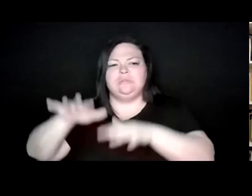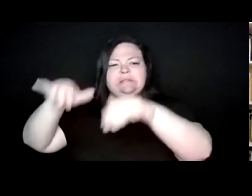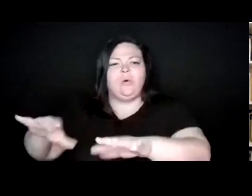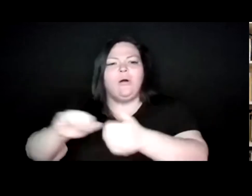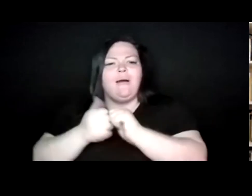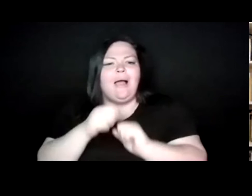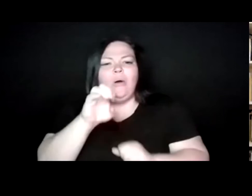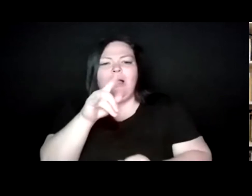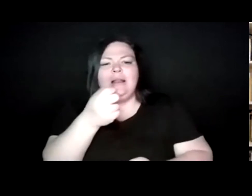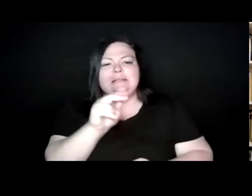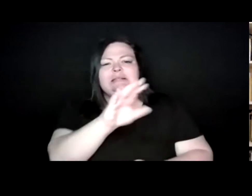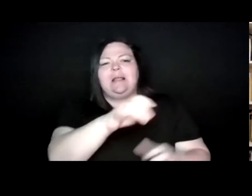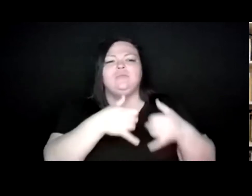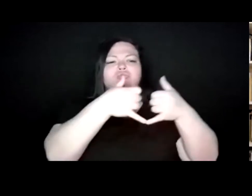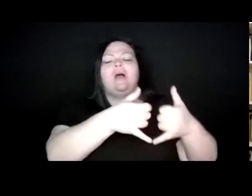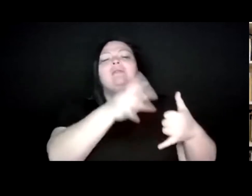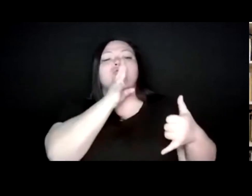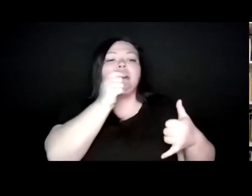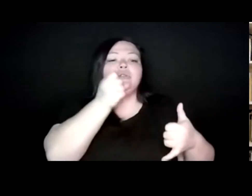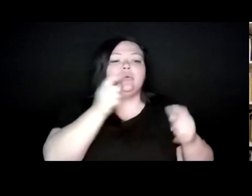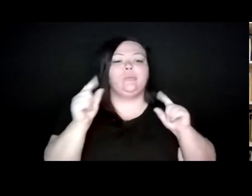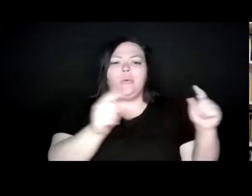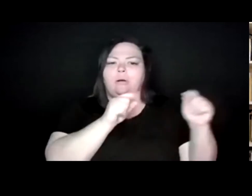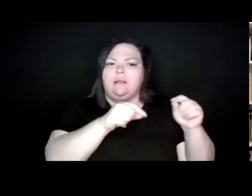Edison’s prized talking girls/ are rumored to be buried alive/